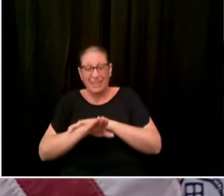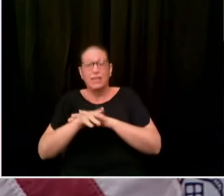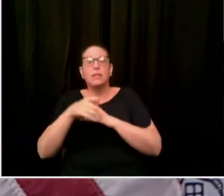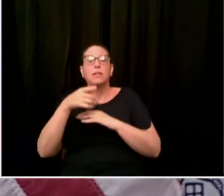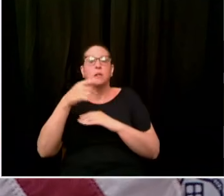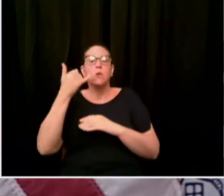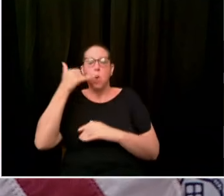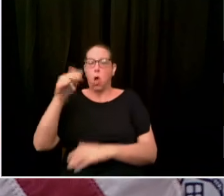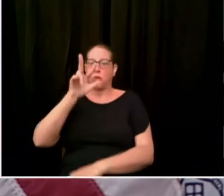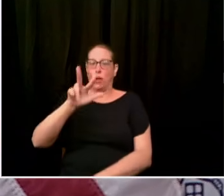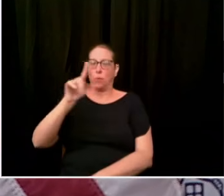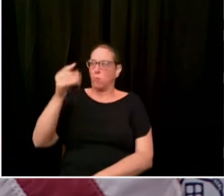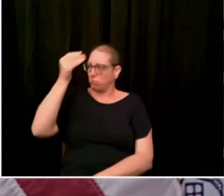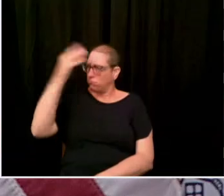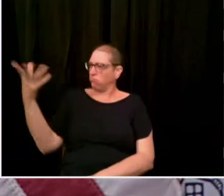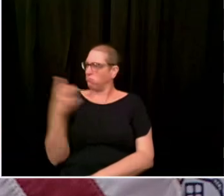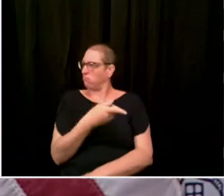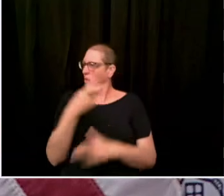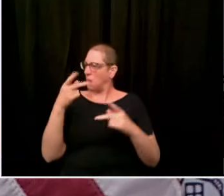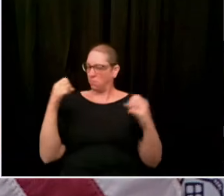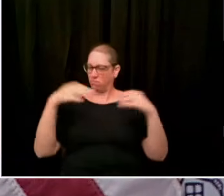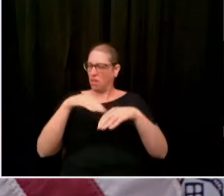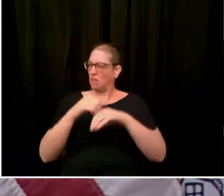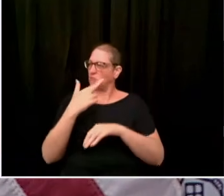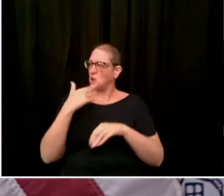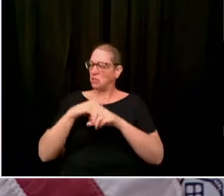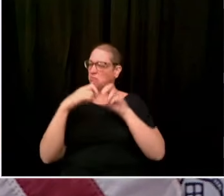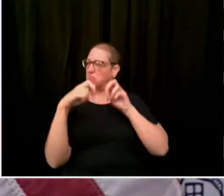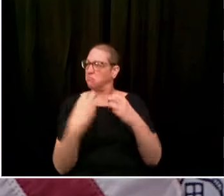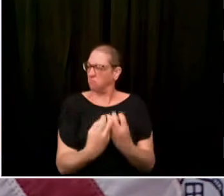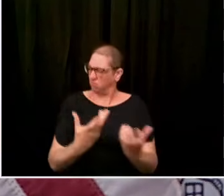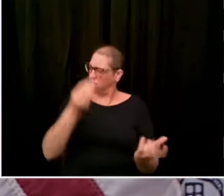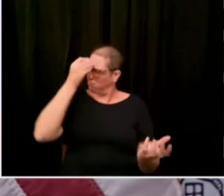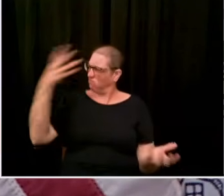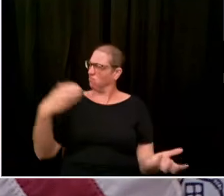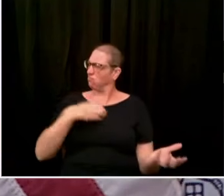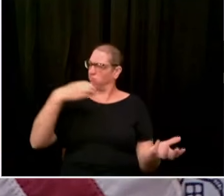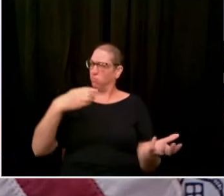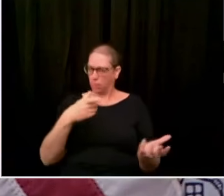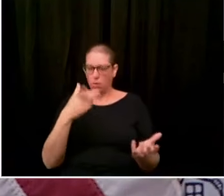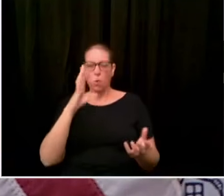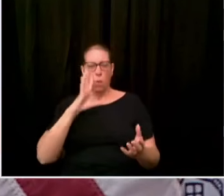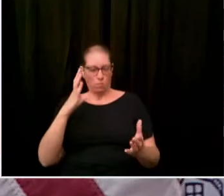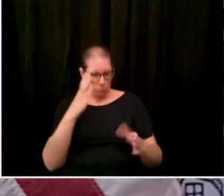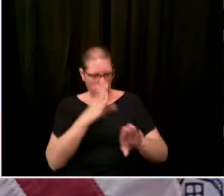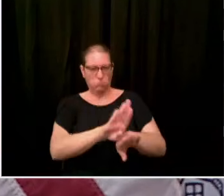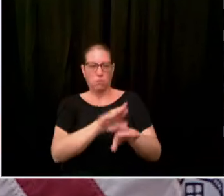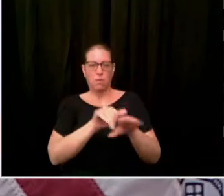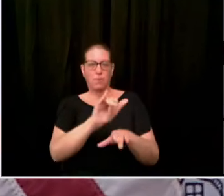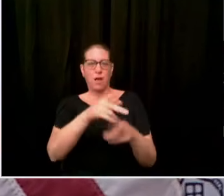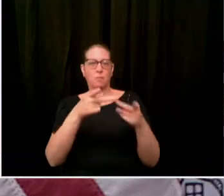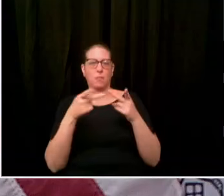IMMEDIATE AND THEY WILL BE VISITED IMMEDIATELY WITH INSPECTORS AND THERE WILL BE SERIOUS FINES AND